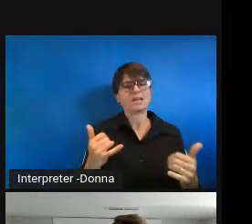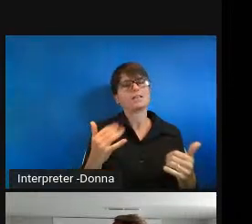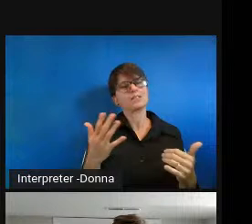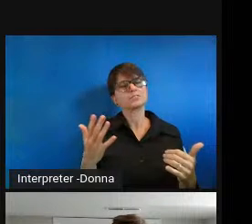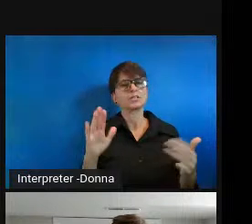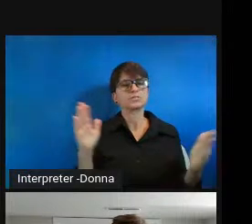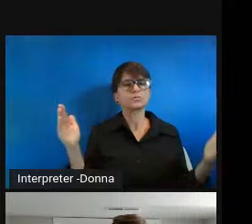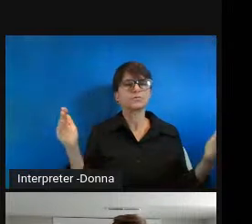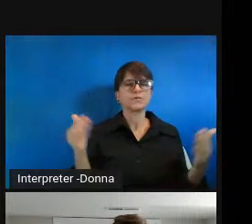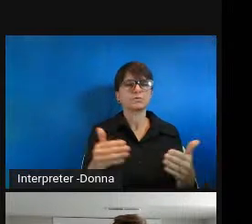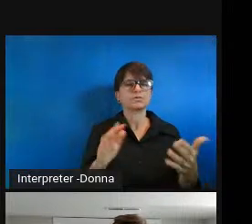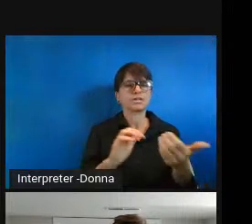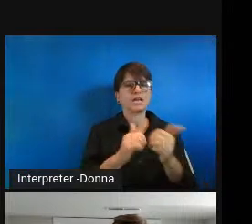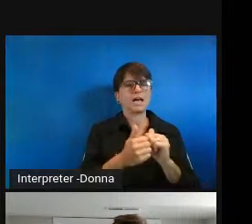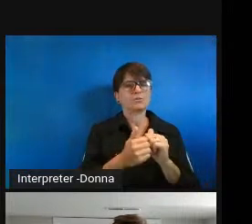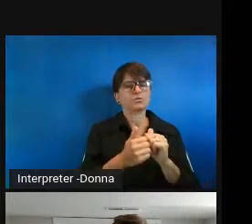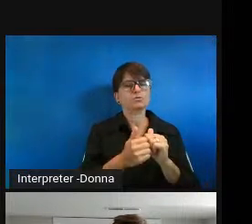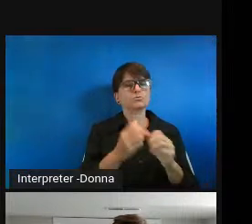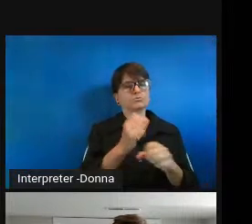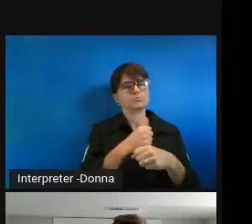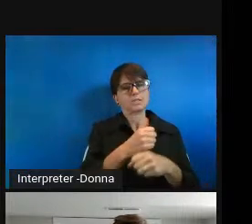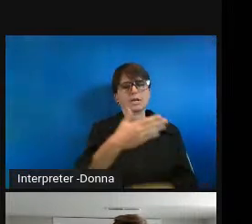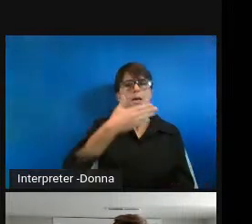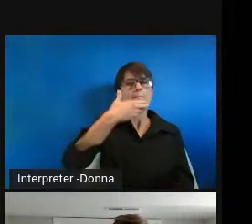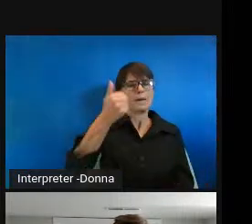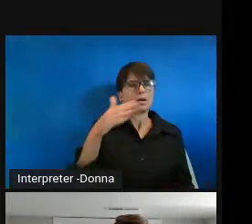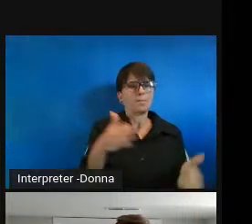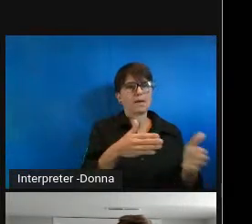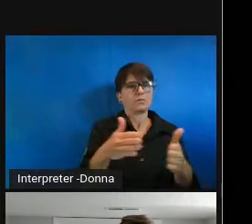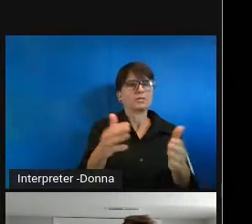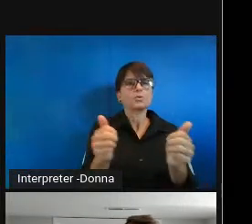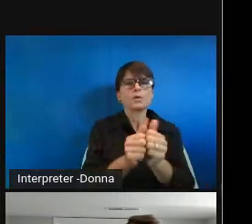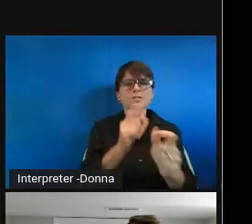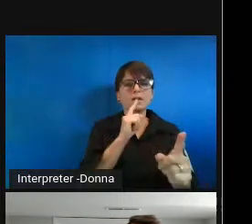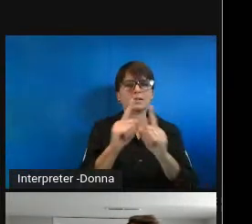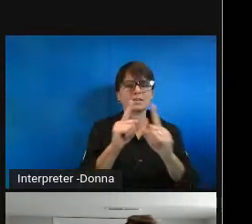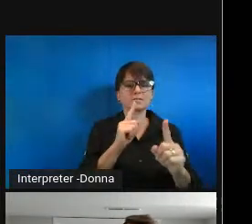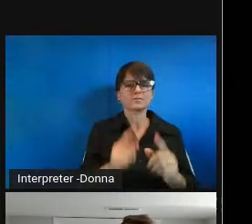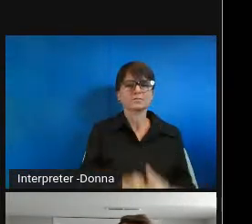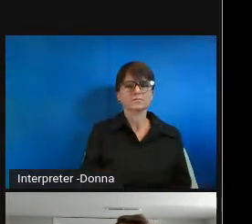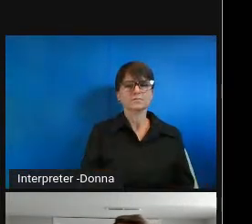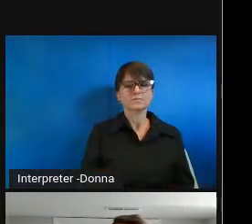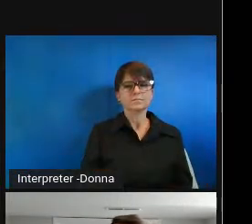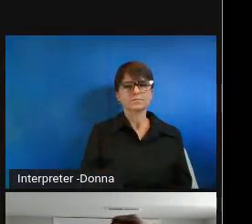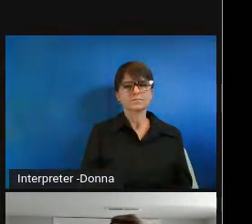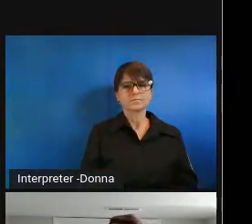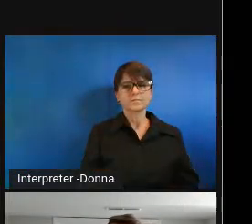it is imperative to build for everyone to access and use our content on the web. List again for how to create better pathways